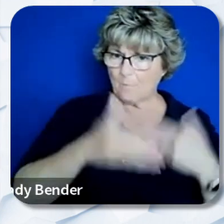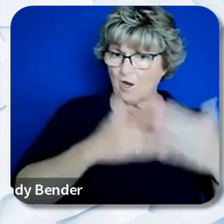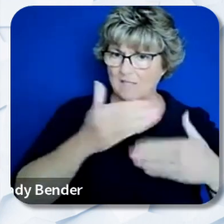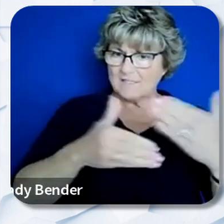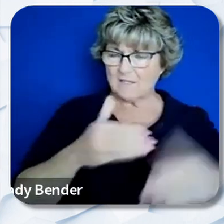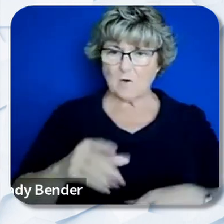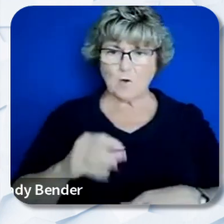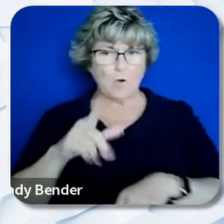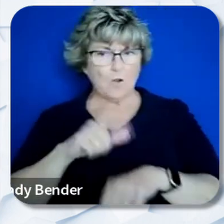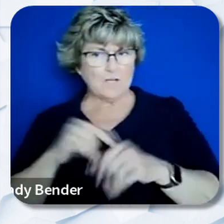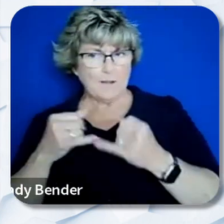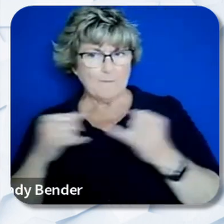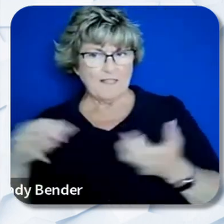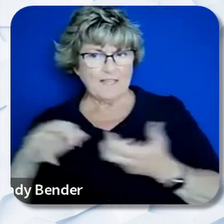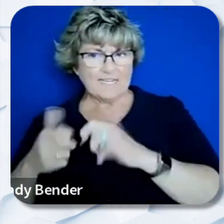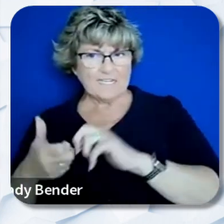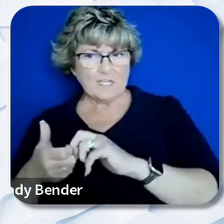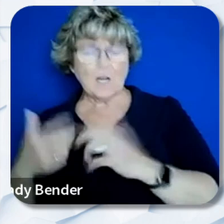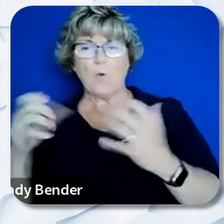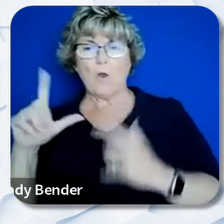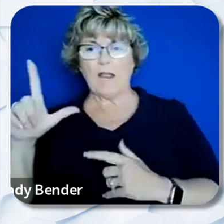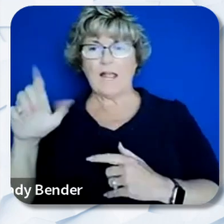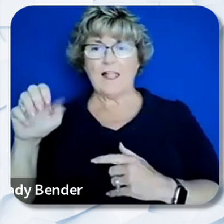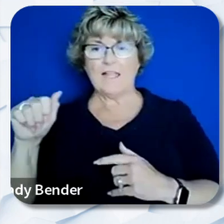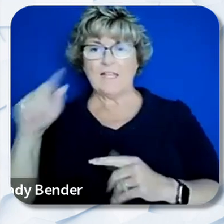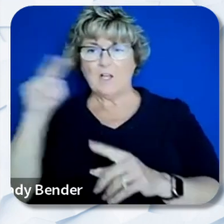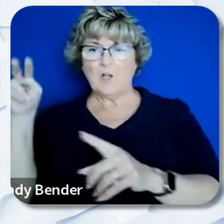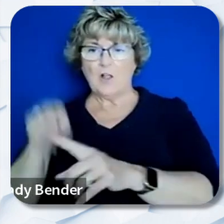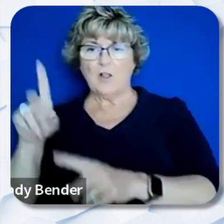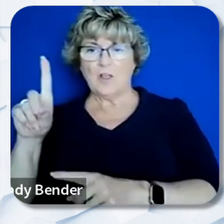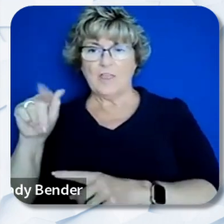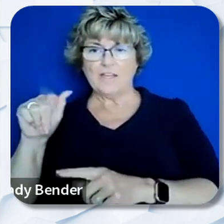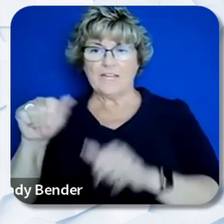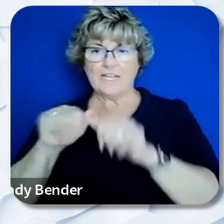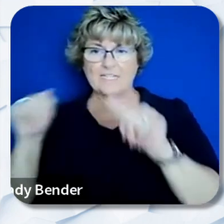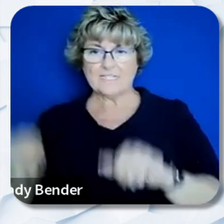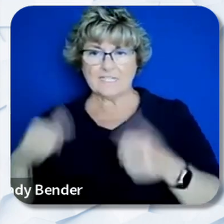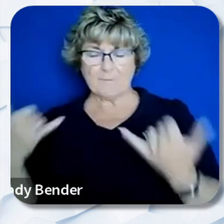timeline issues? So we want LEAs to look at their data systems now and then we'll review